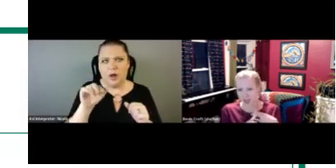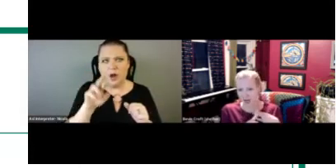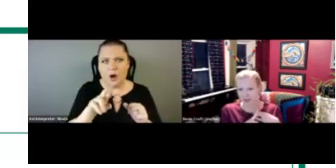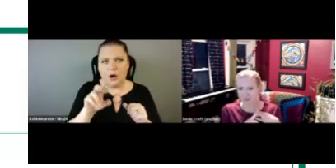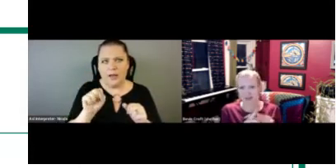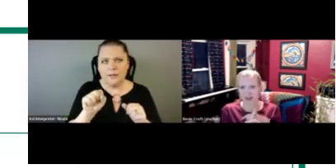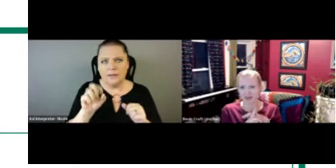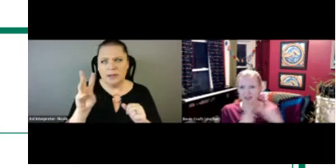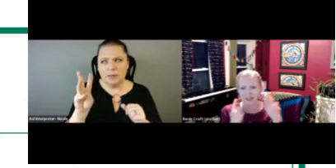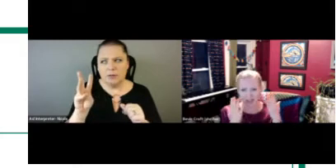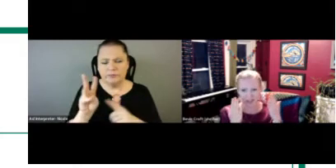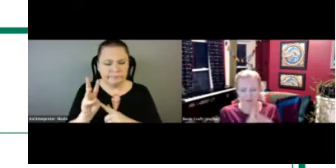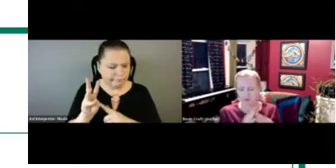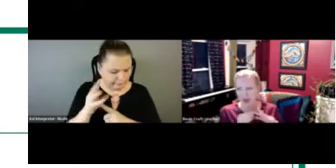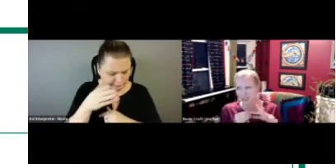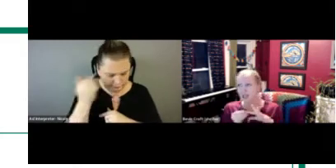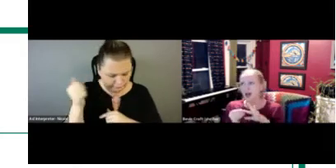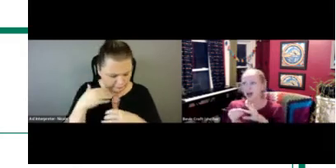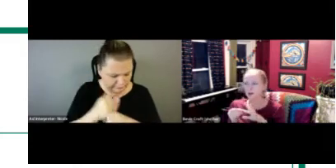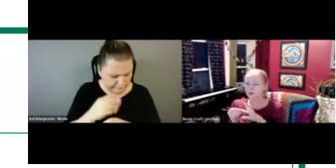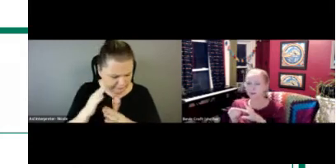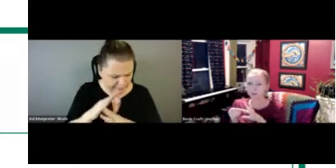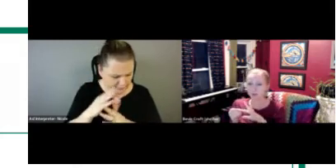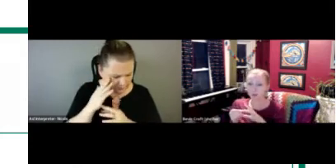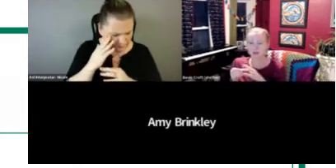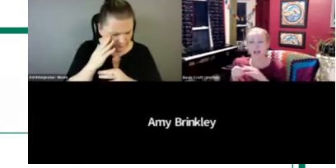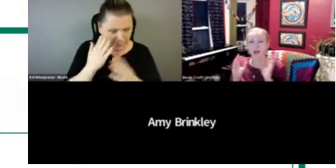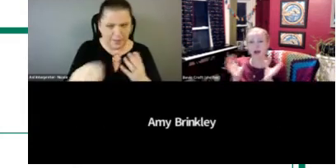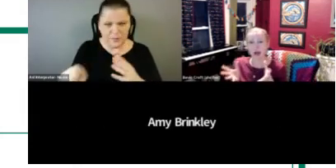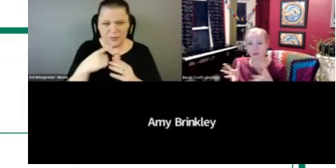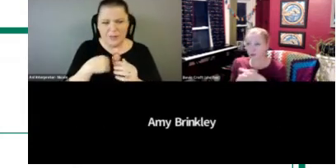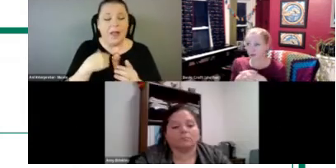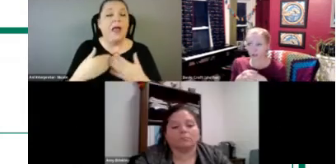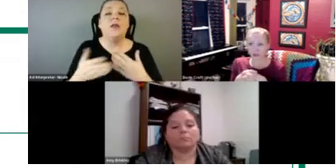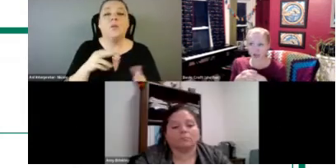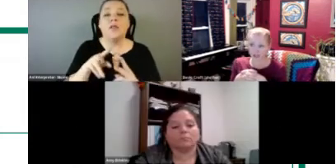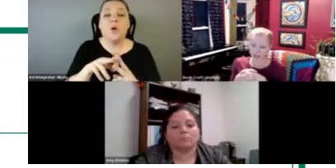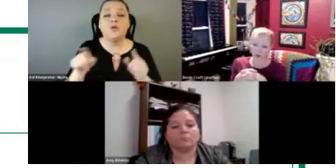the acronym. Top of mine. Maybe you can tell me but anyway, are either of those two the IRC or